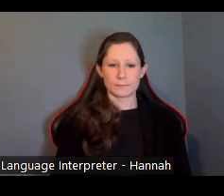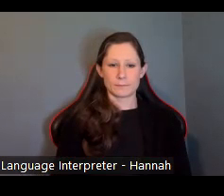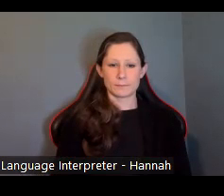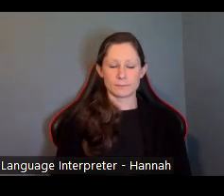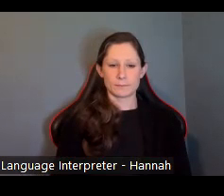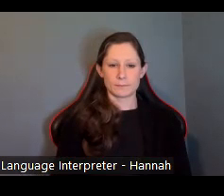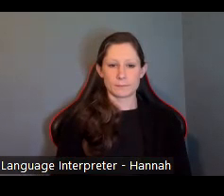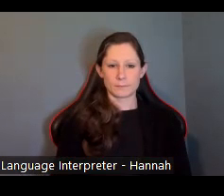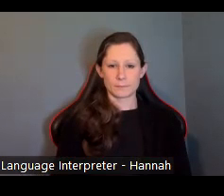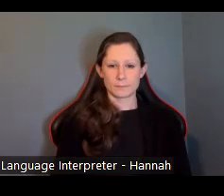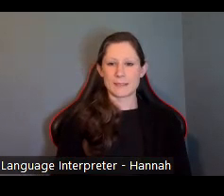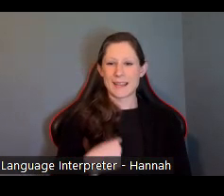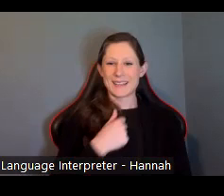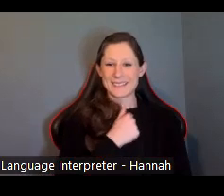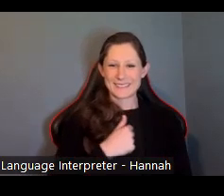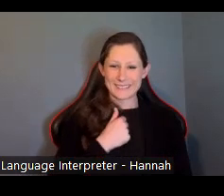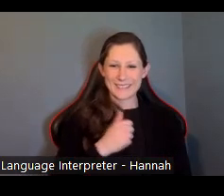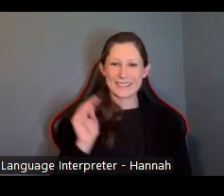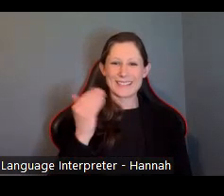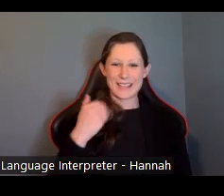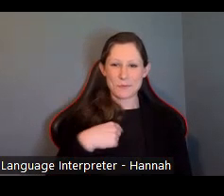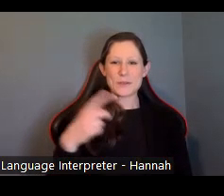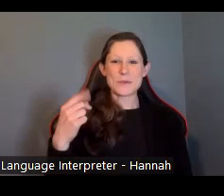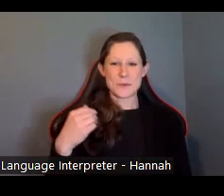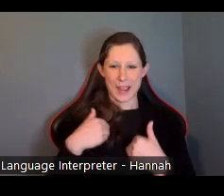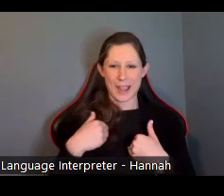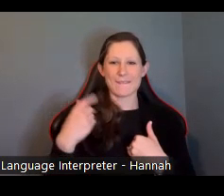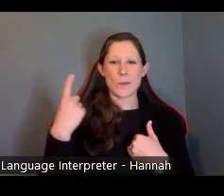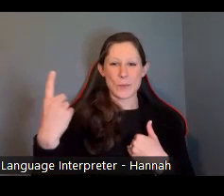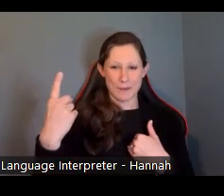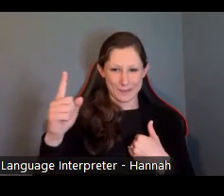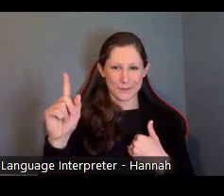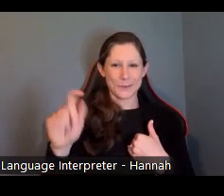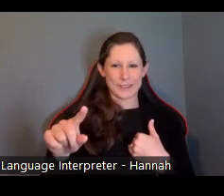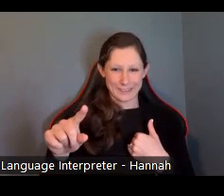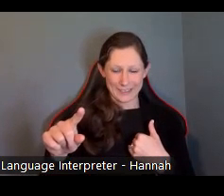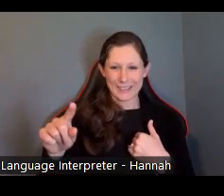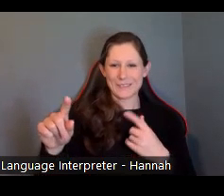I'm so sorry it looks like we have a question for Natasha already.